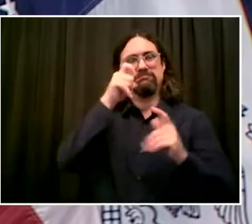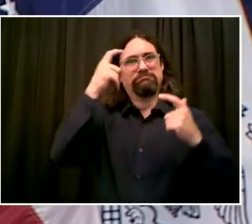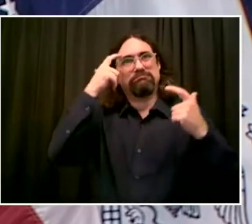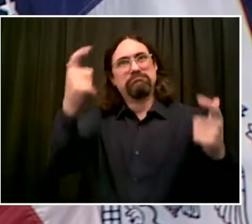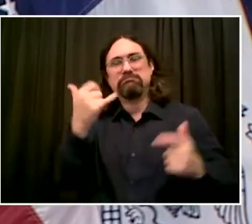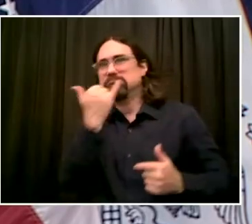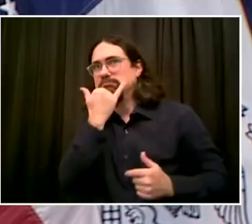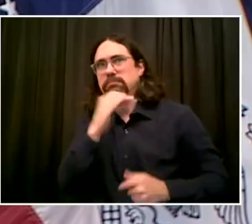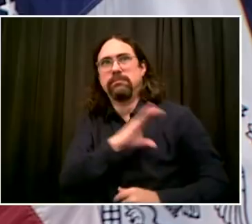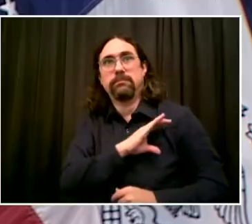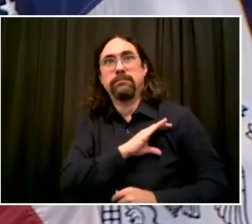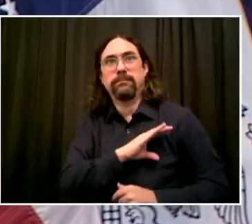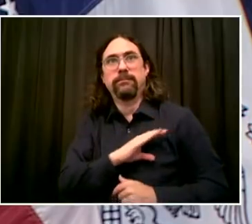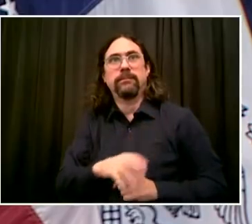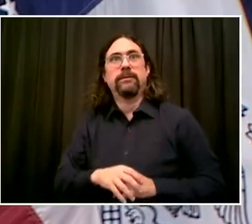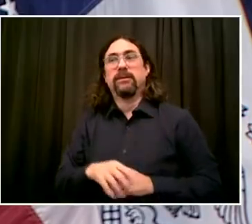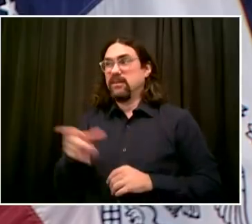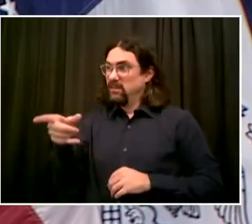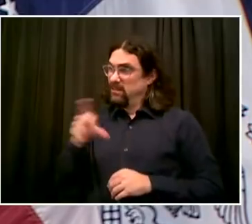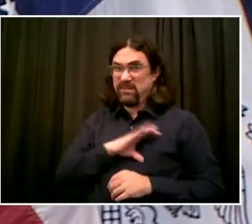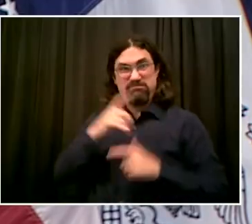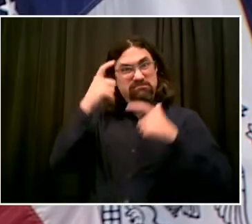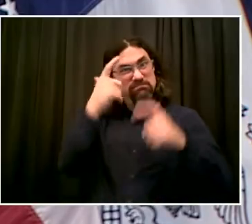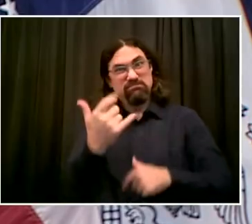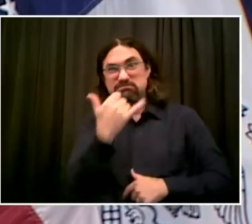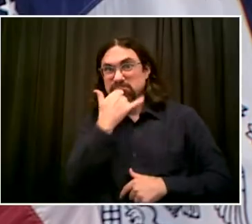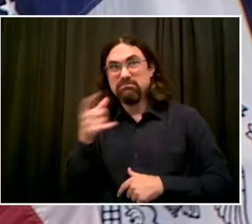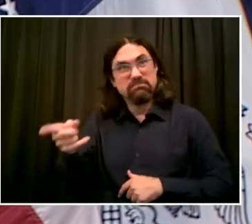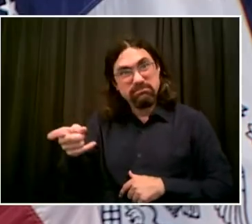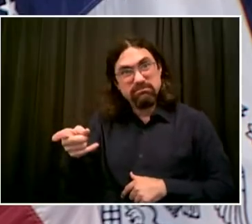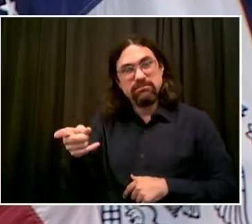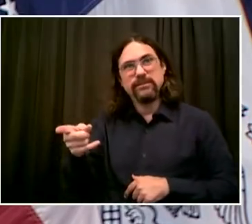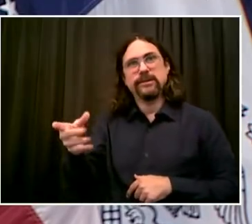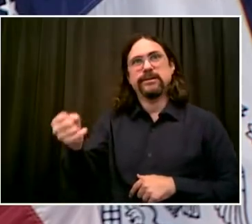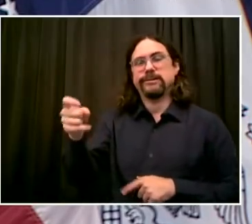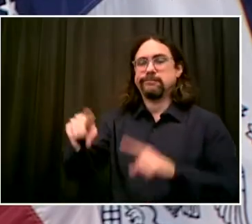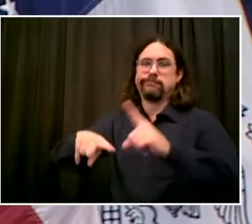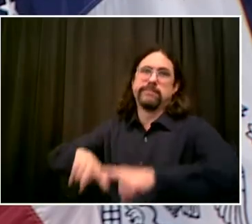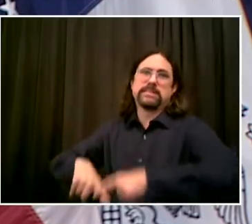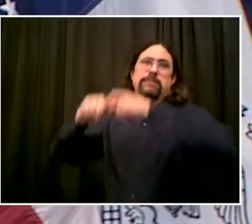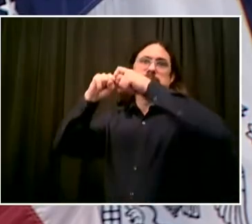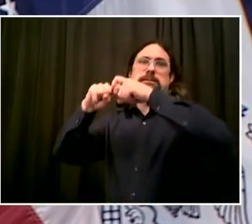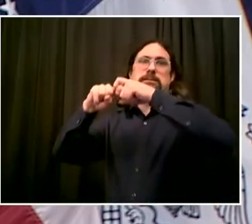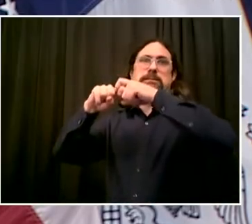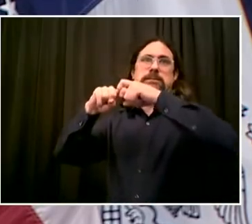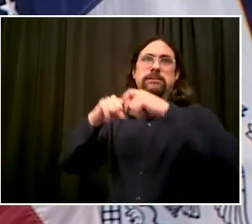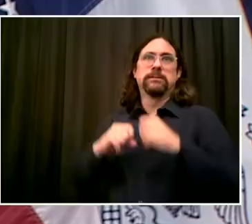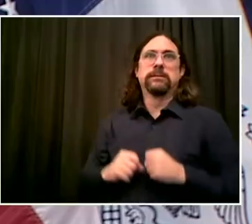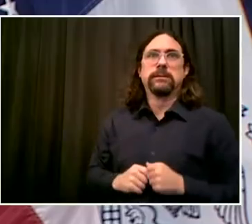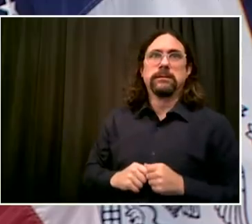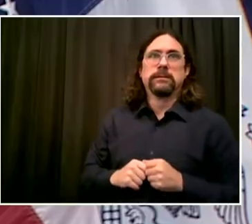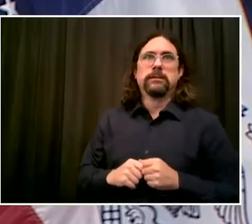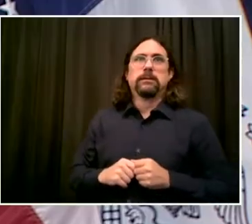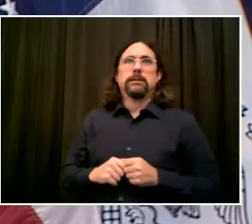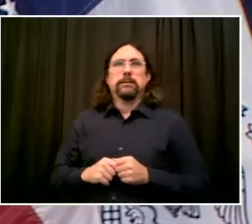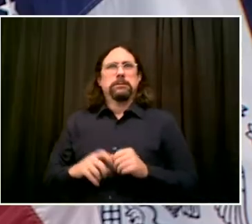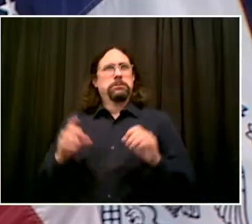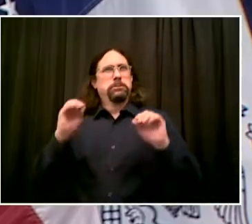OF DISCIPLINE. I HAVE SAID THAT A LOT OF TIESM, WE HAVE SHOWN IT ,AGIAN, NO